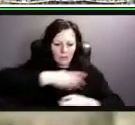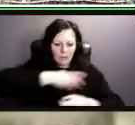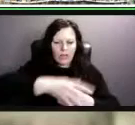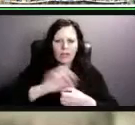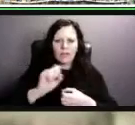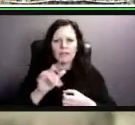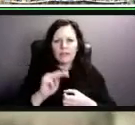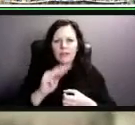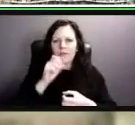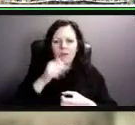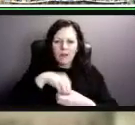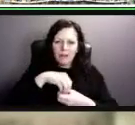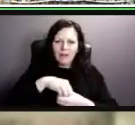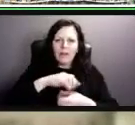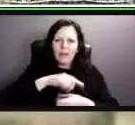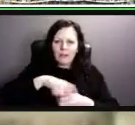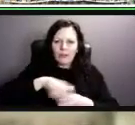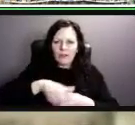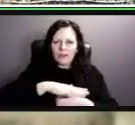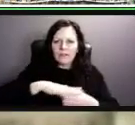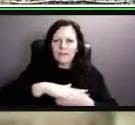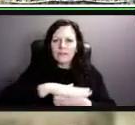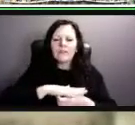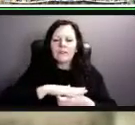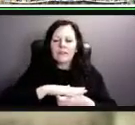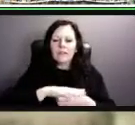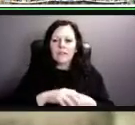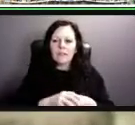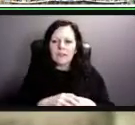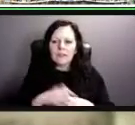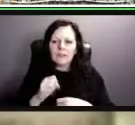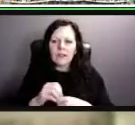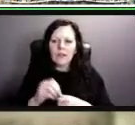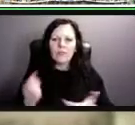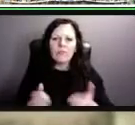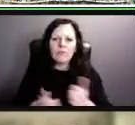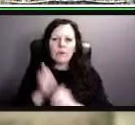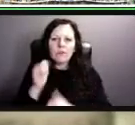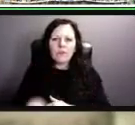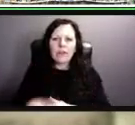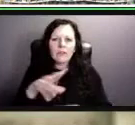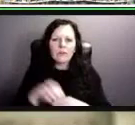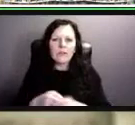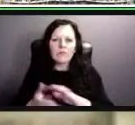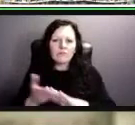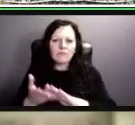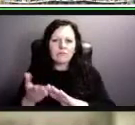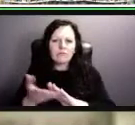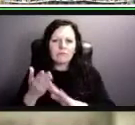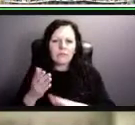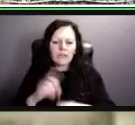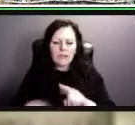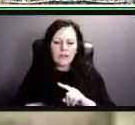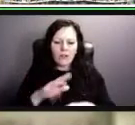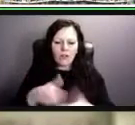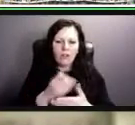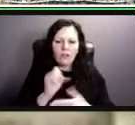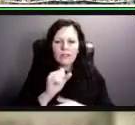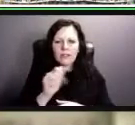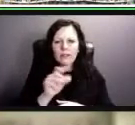THE OTHER TWO BEC YOU'RE CAPTURING PEOPLE THAT LIVE OUTSIDE OF SAY THAT WOULDN'T